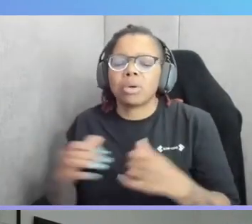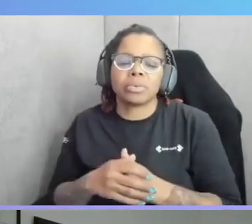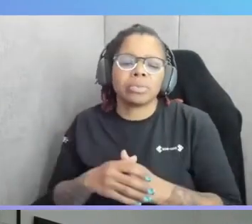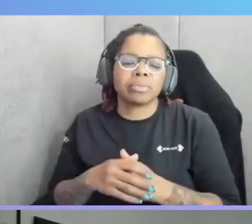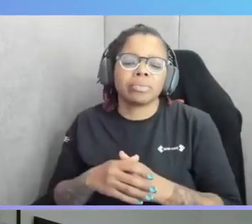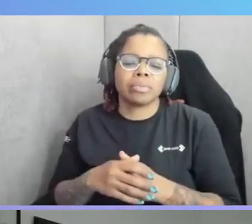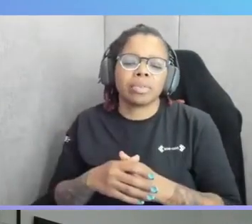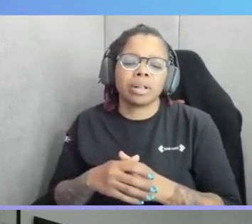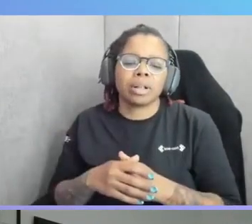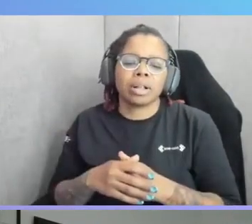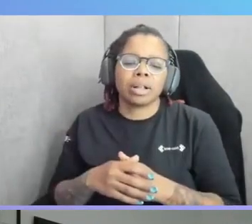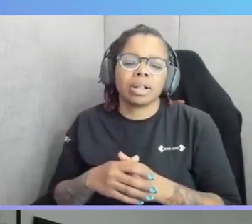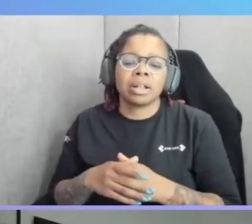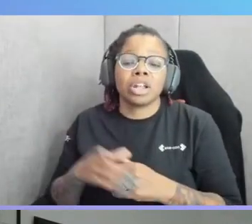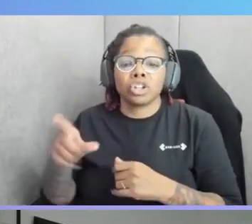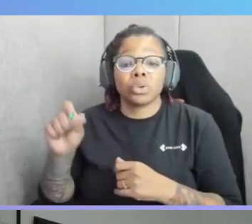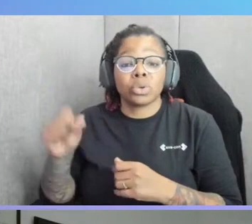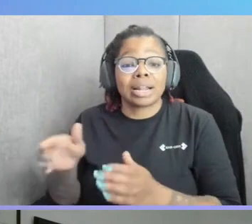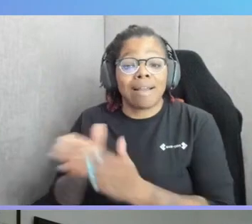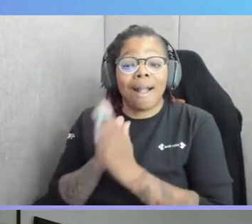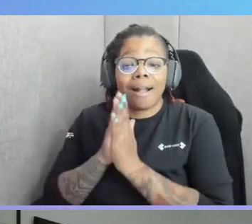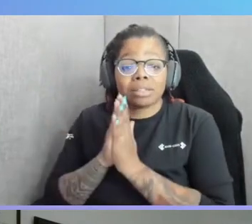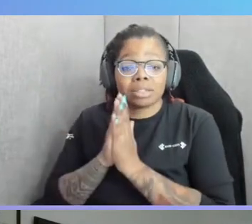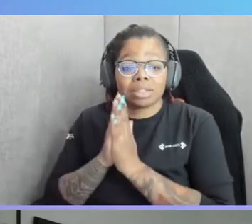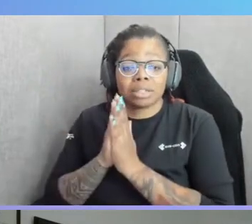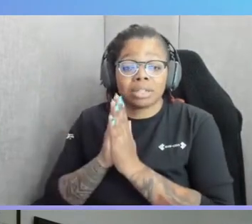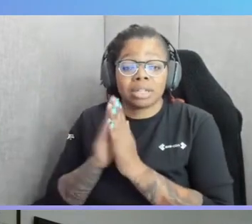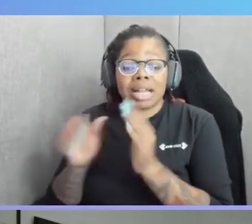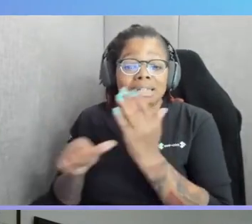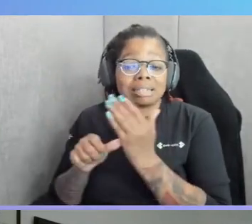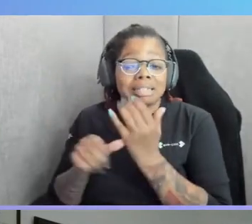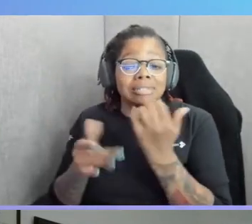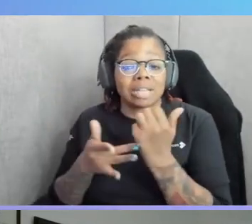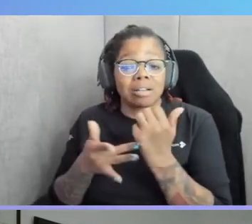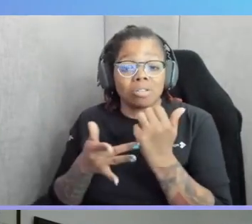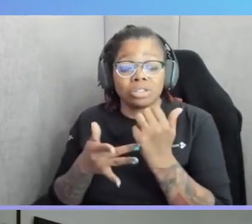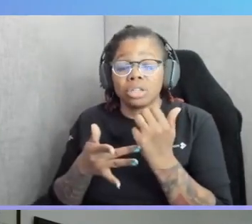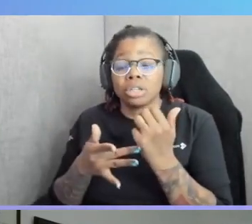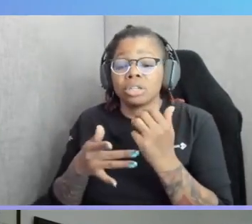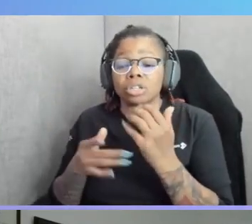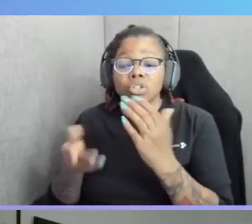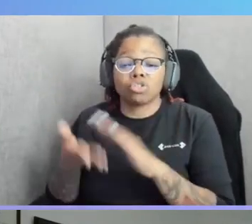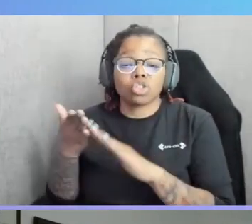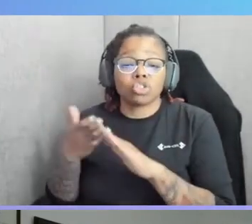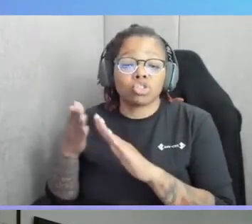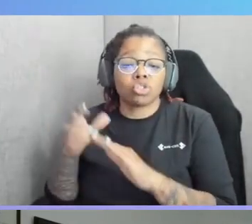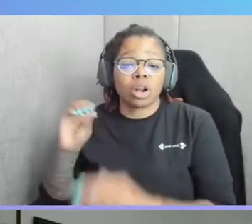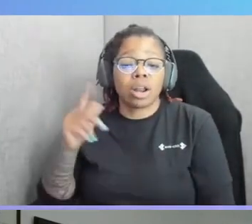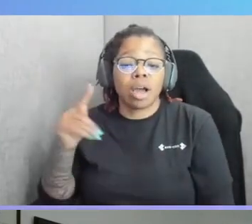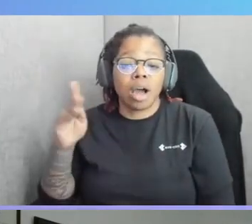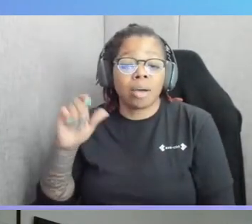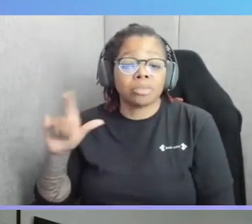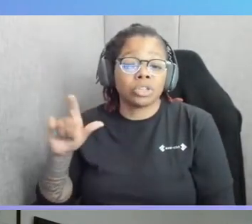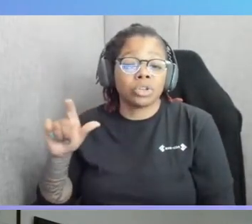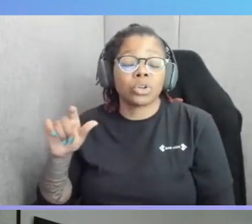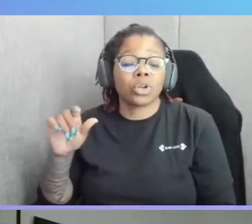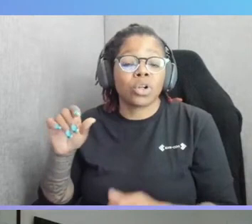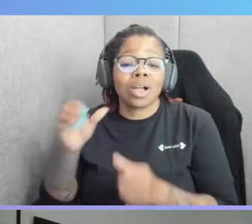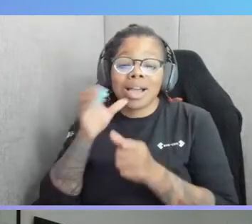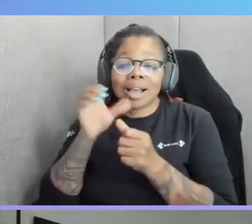could ask, uh, assistive technology to, to run optical character recognition and pull all the text out. That seemed to